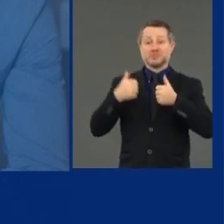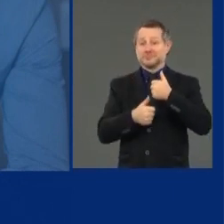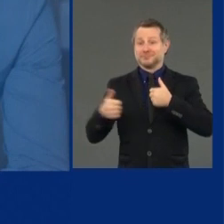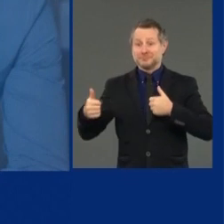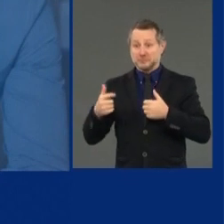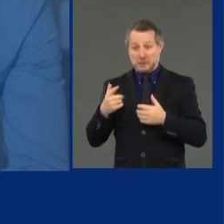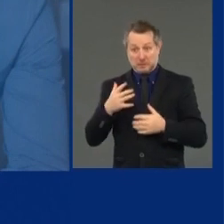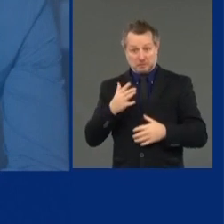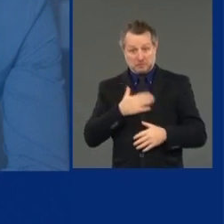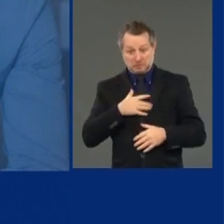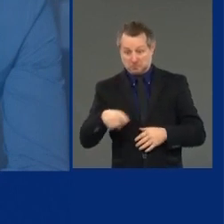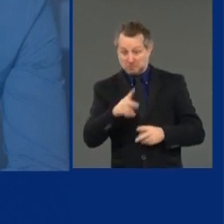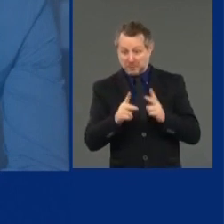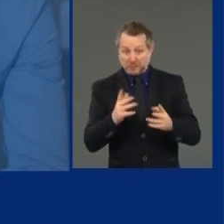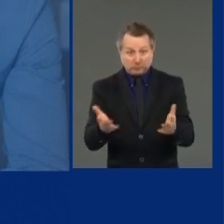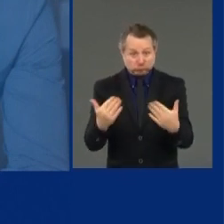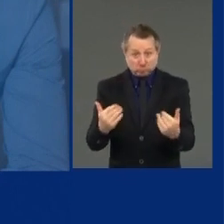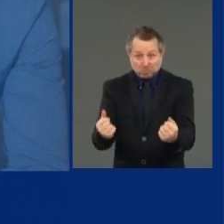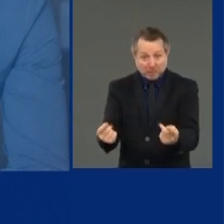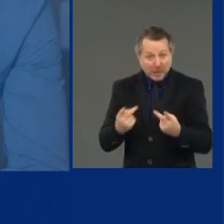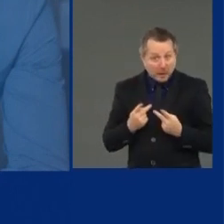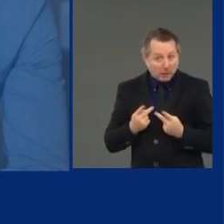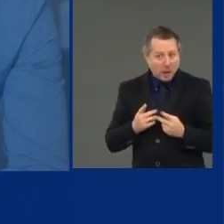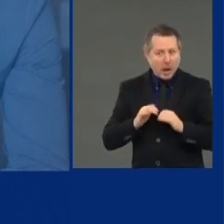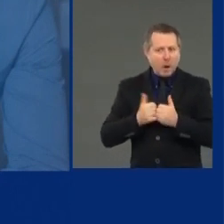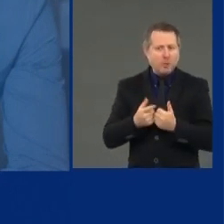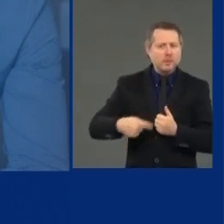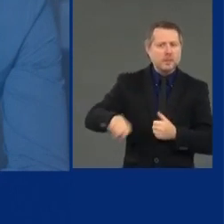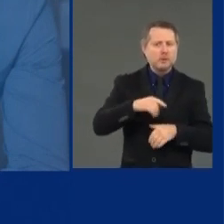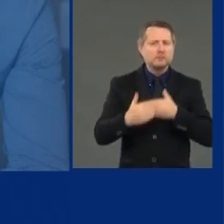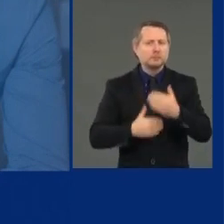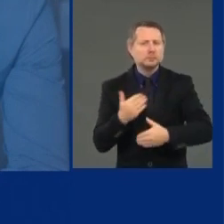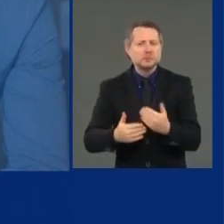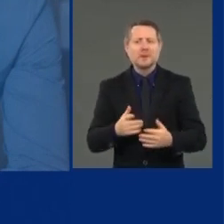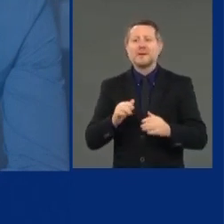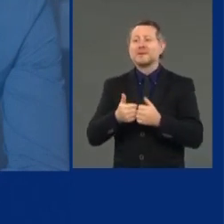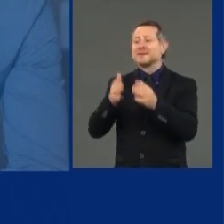HOW DO THE EMPLOYERS WHO HAVE